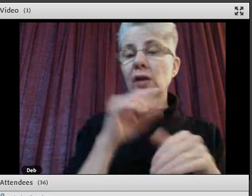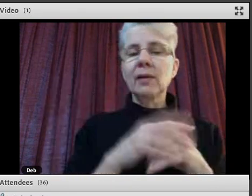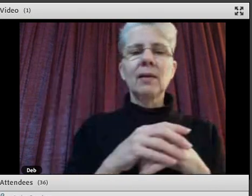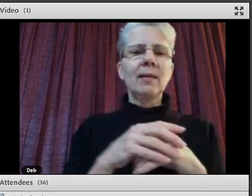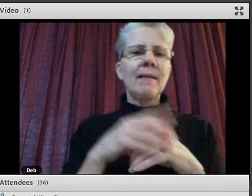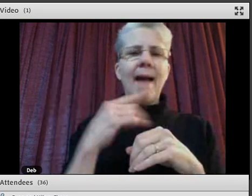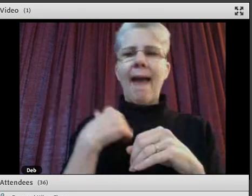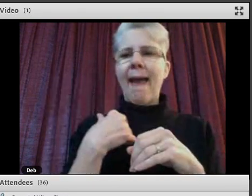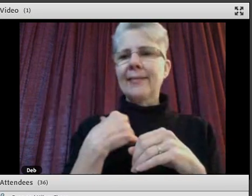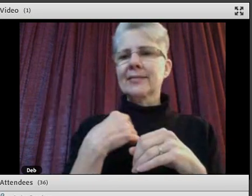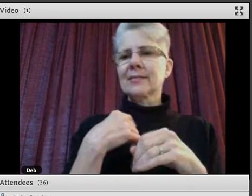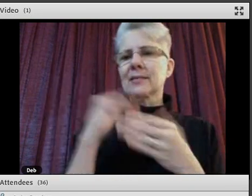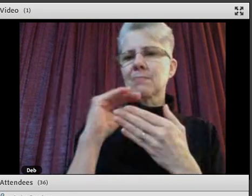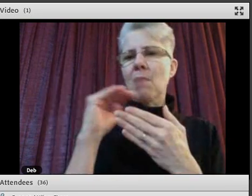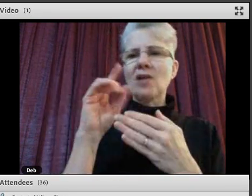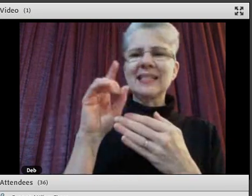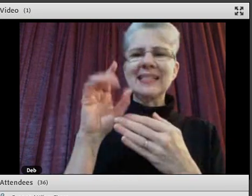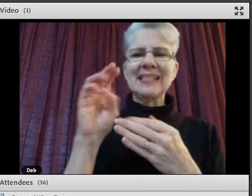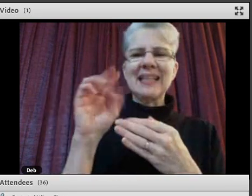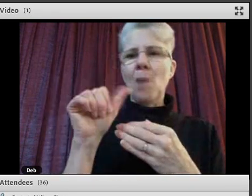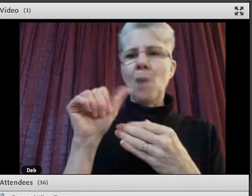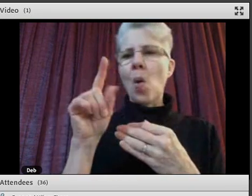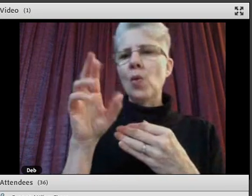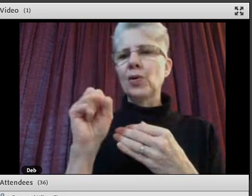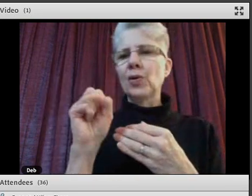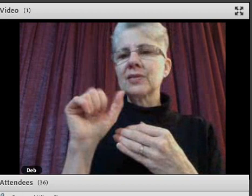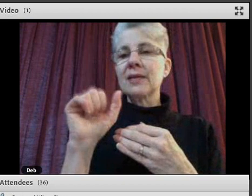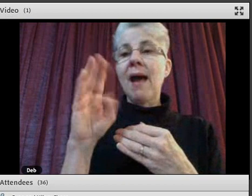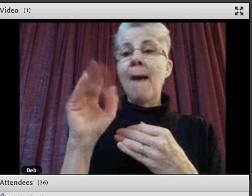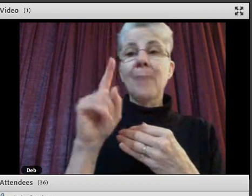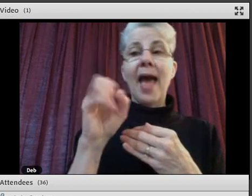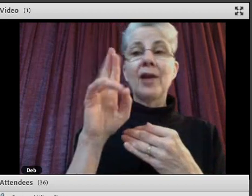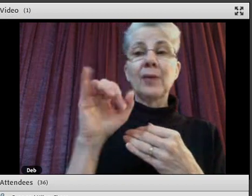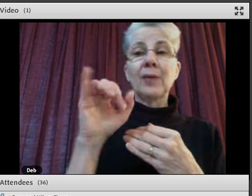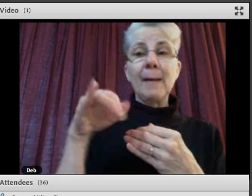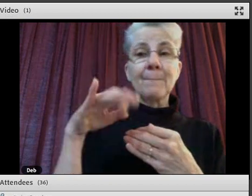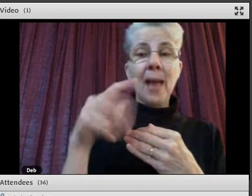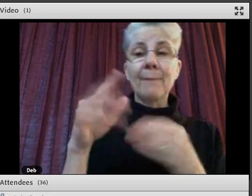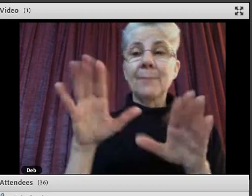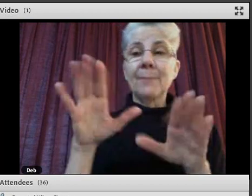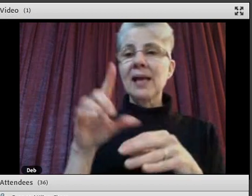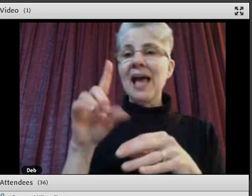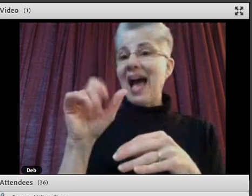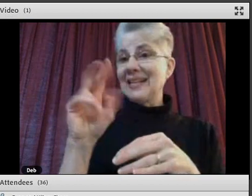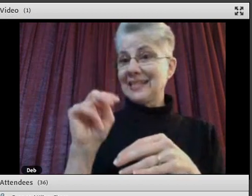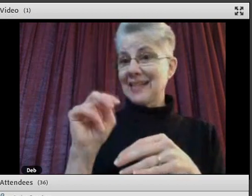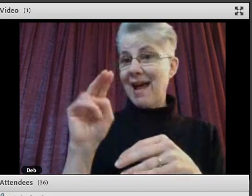It's got little mini DC motors in it and a little battery pack in it, but you can actually play Flappy Bird and Dino Run,